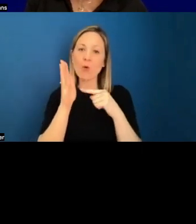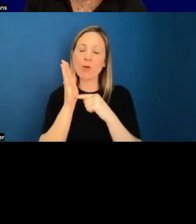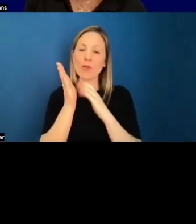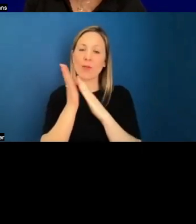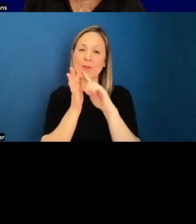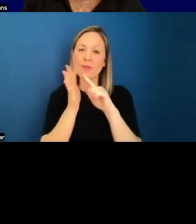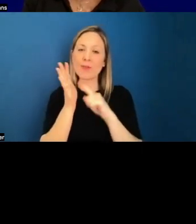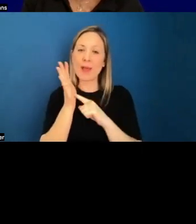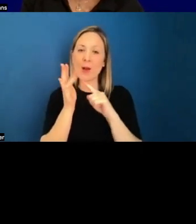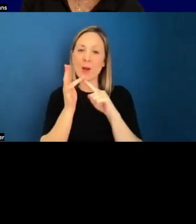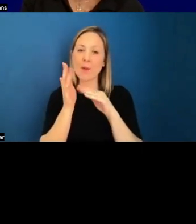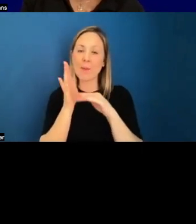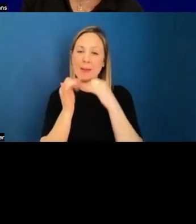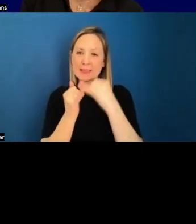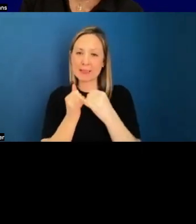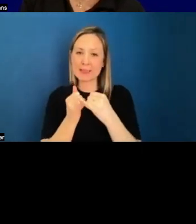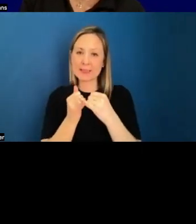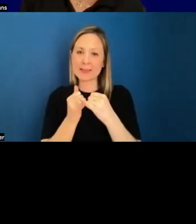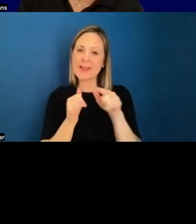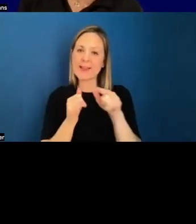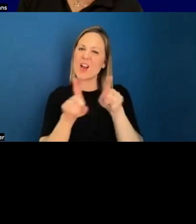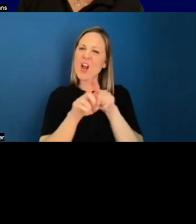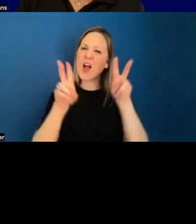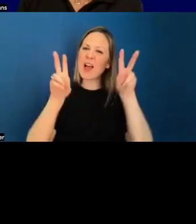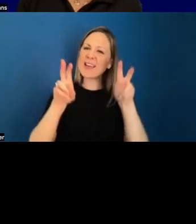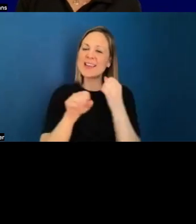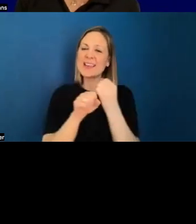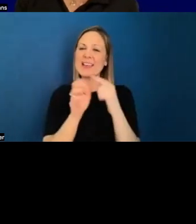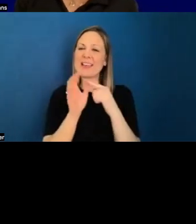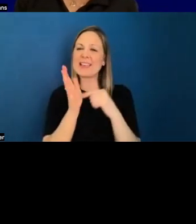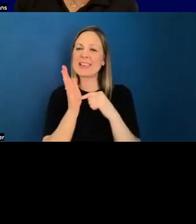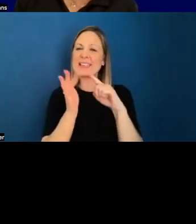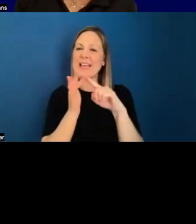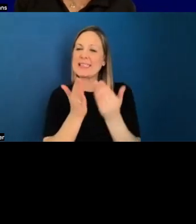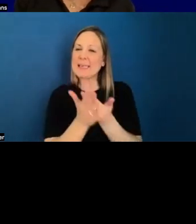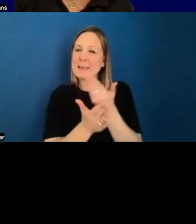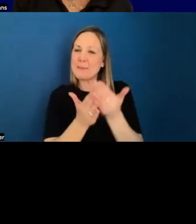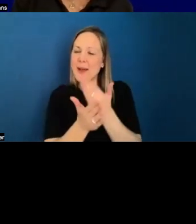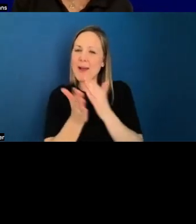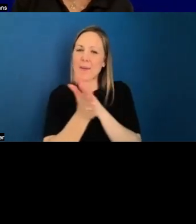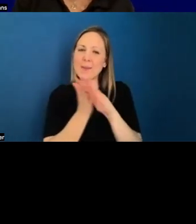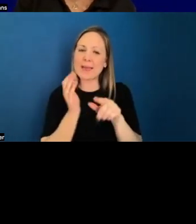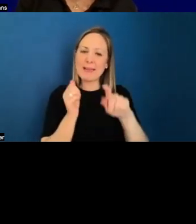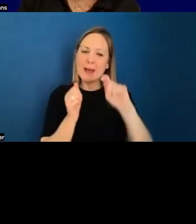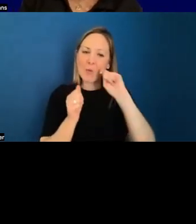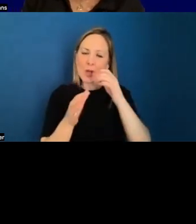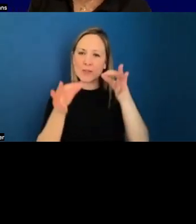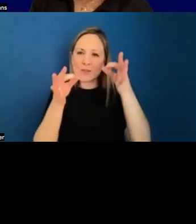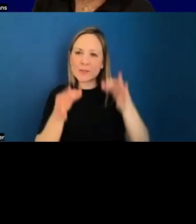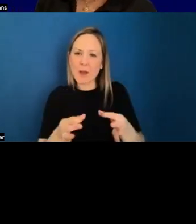The thalamus is often thought of as the gate keeper. It is deciding what information needs